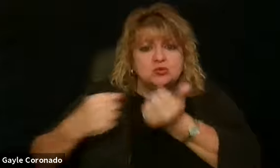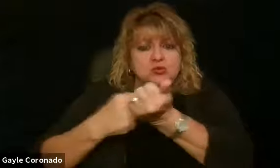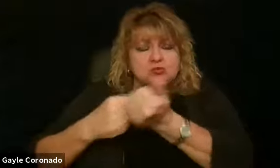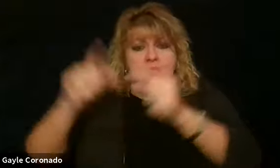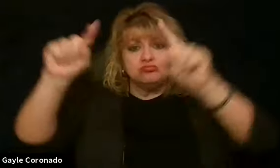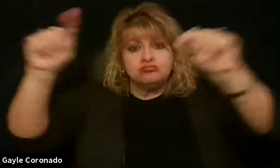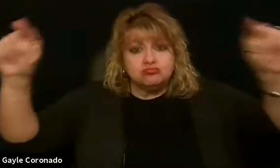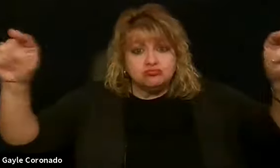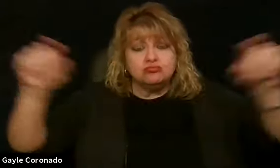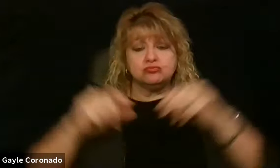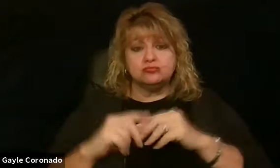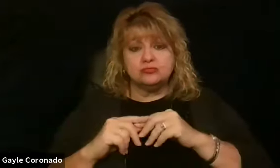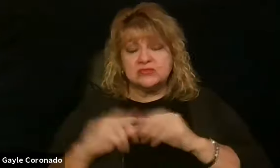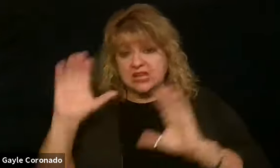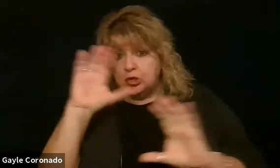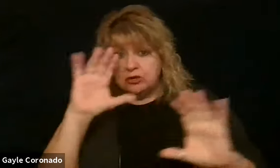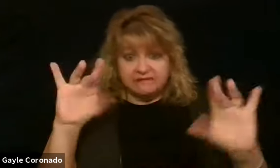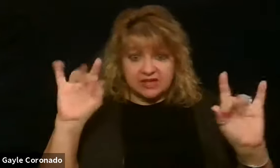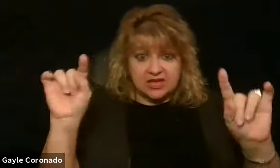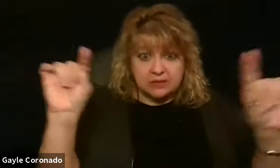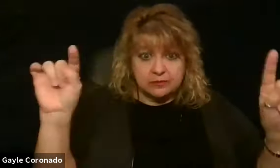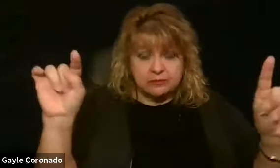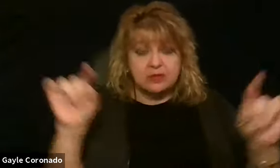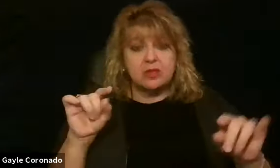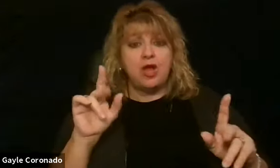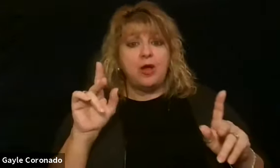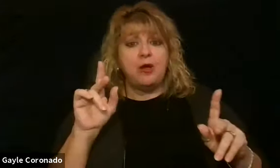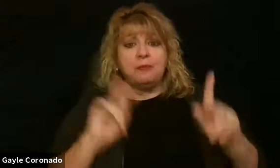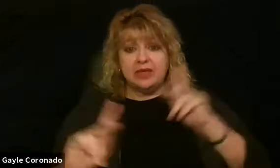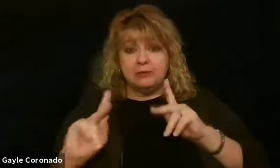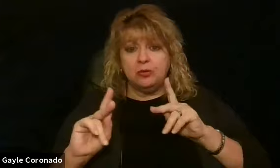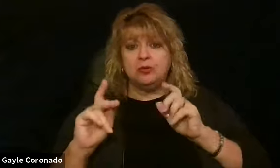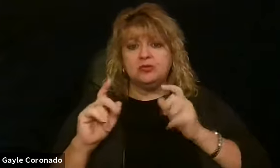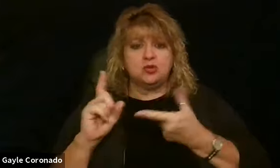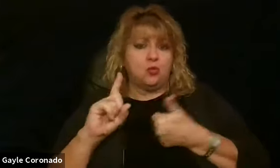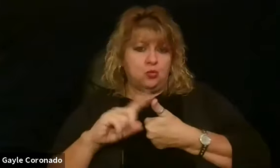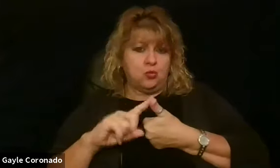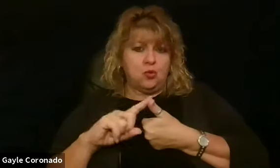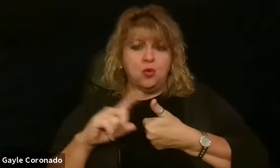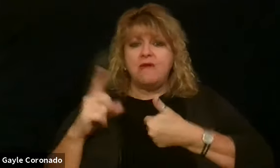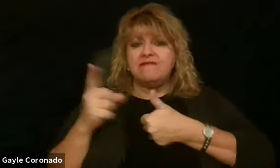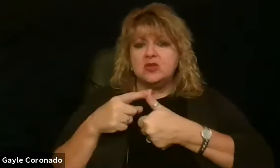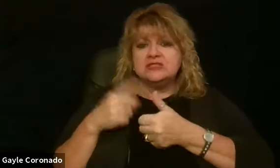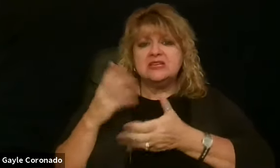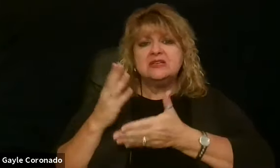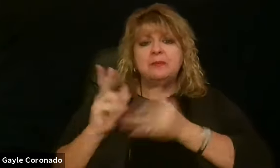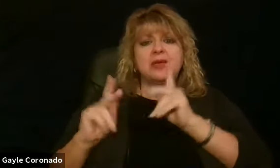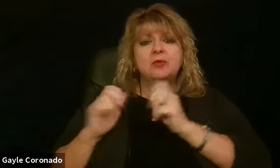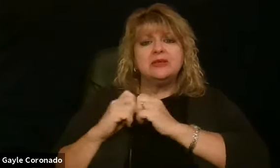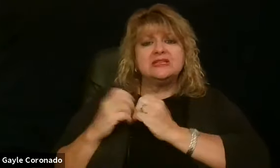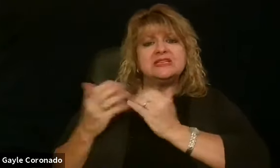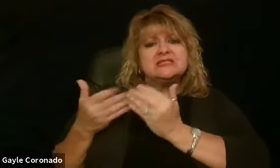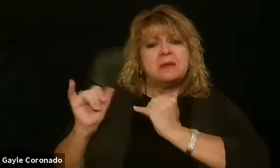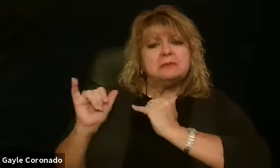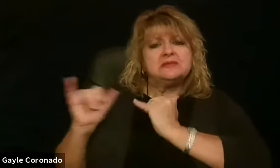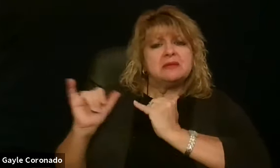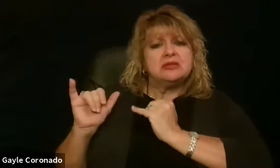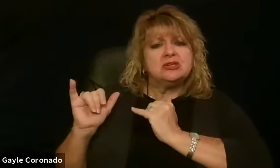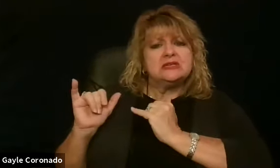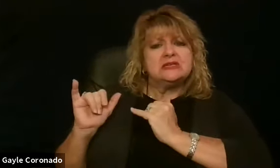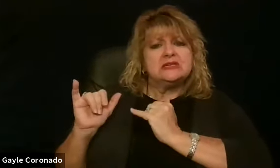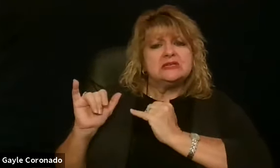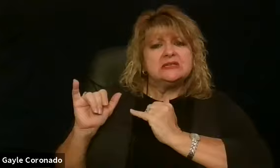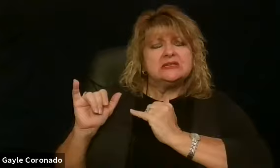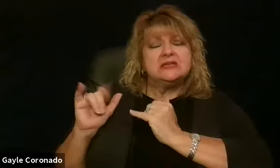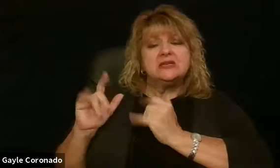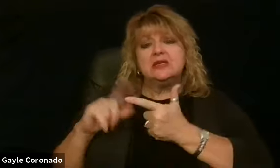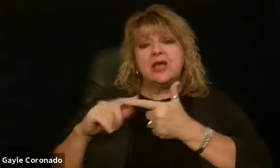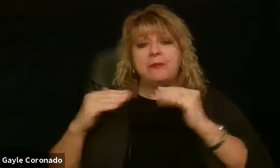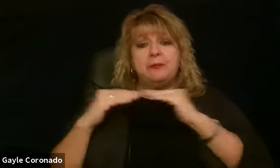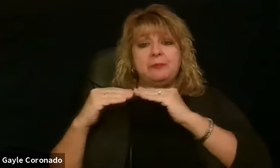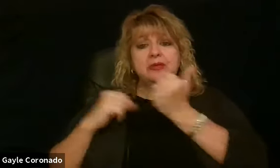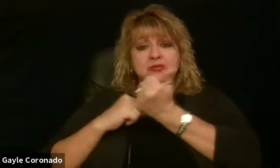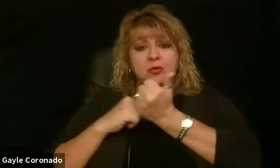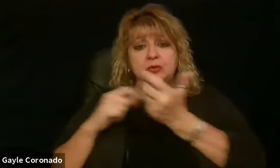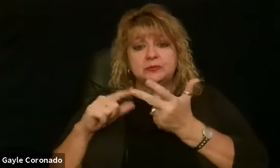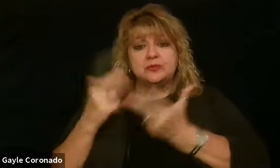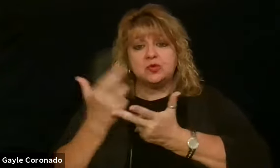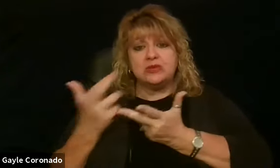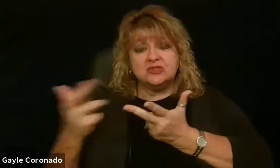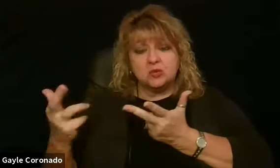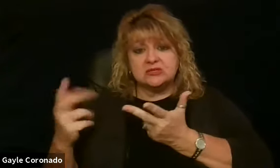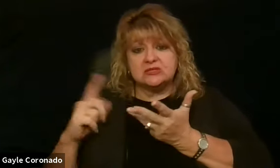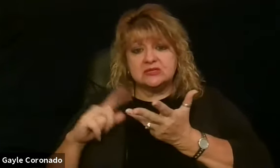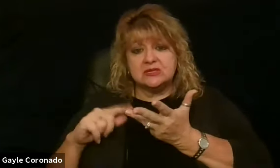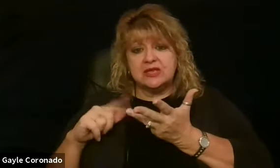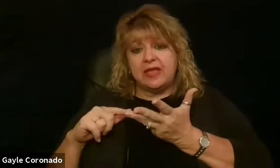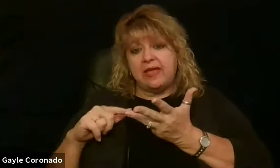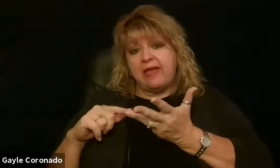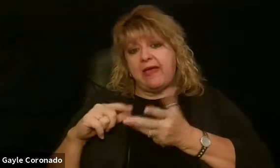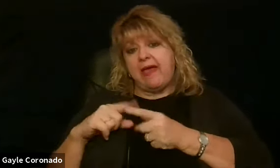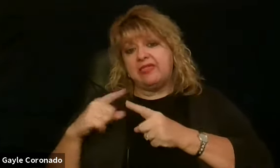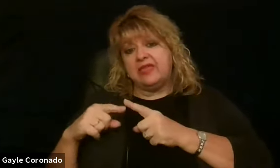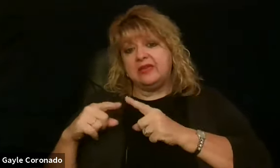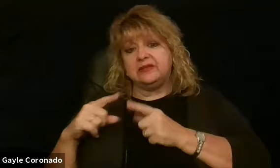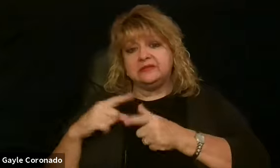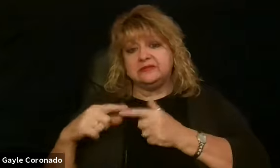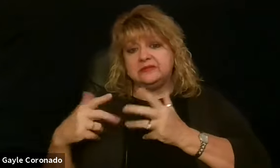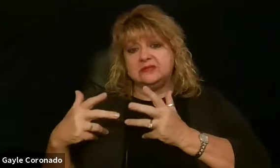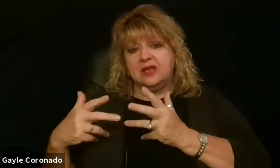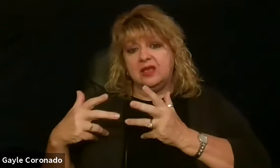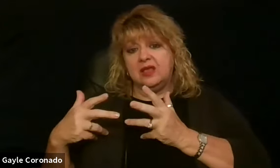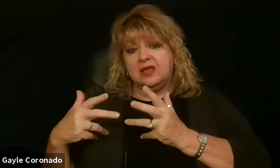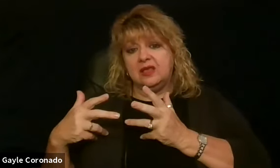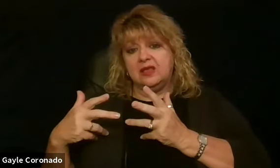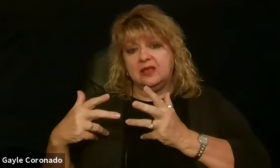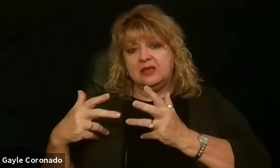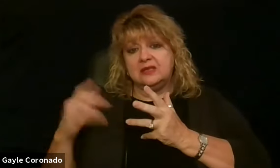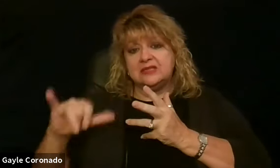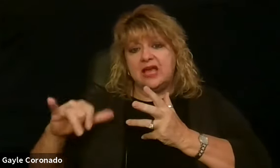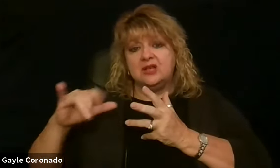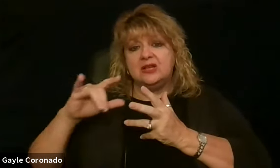But, and so people with similar abilities or similarities, the peer support and then like resources and then like we are. A lot of us said family. So I think those those three are very important to me.